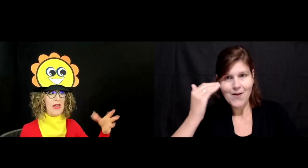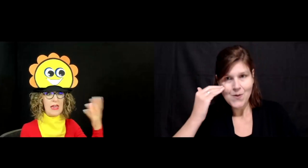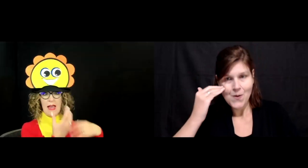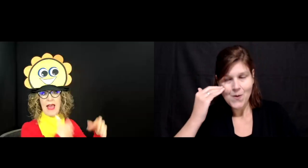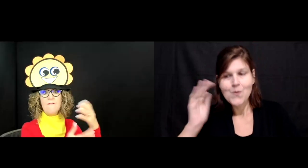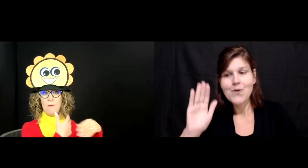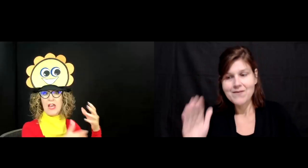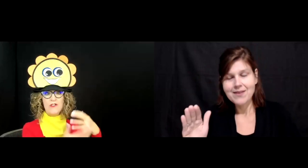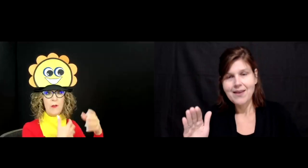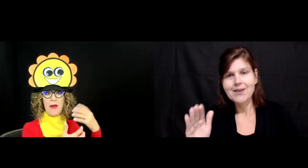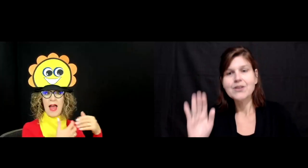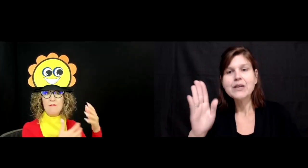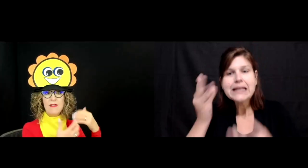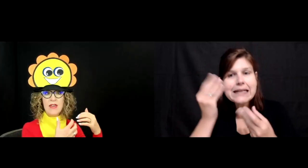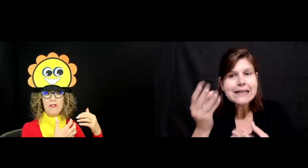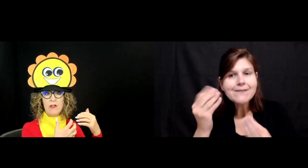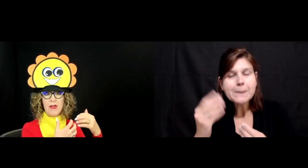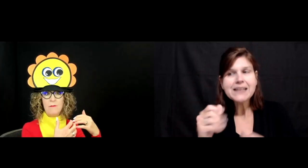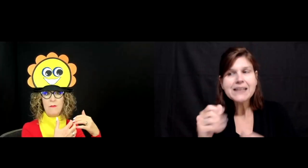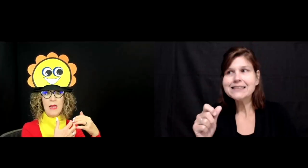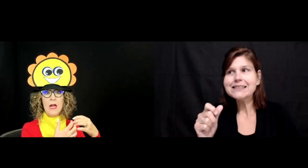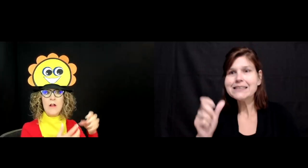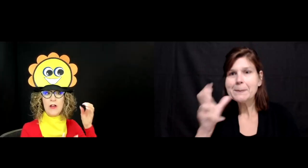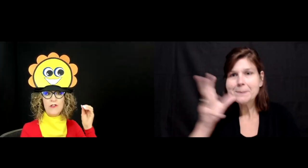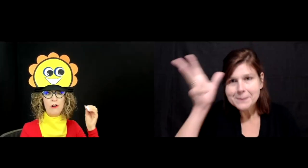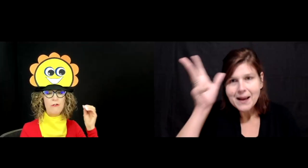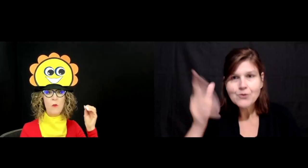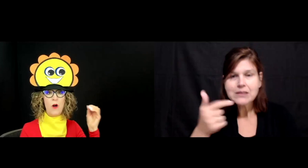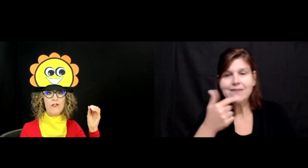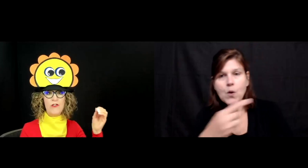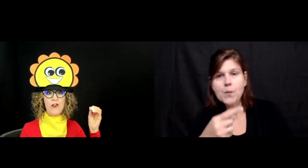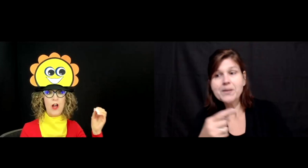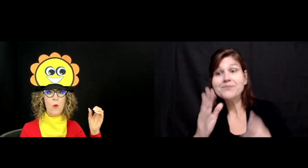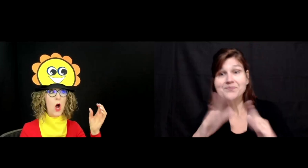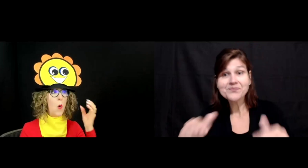the information that parents and teachers have given me, that children will watch this show